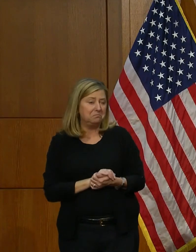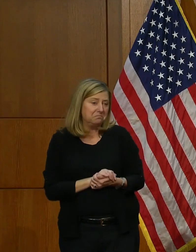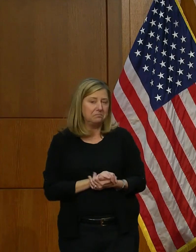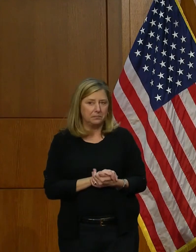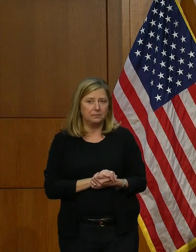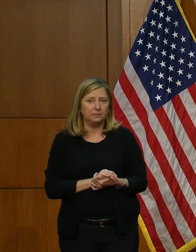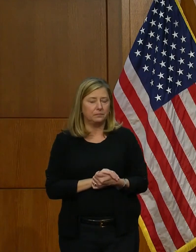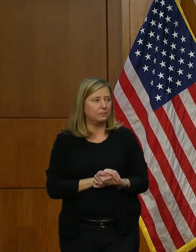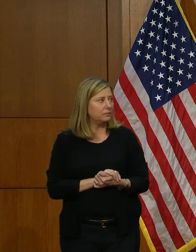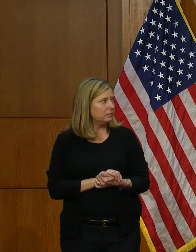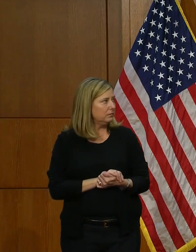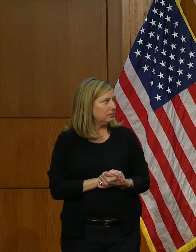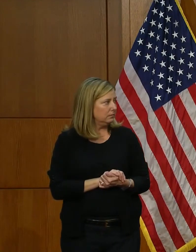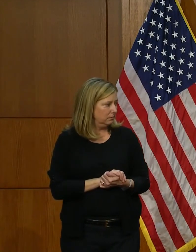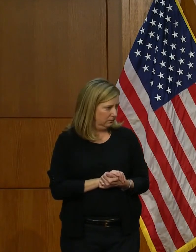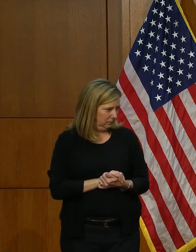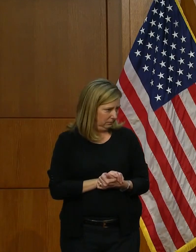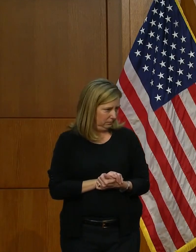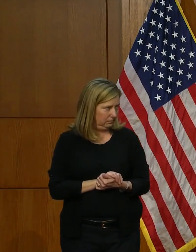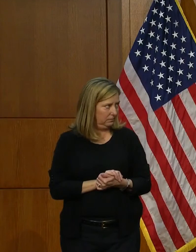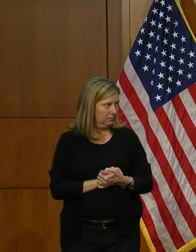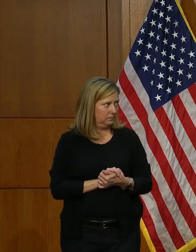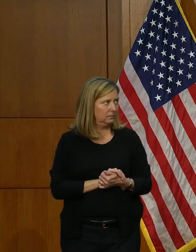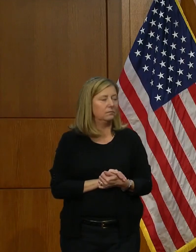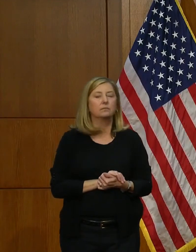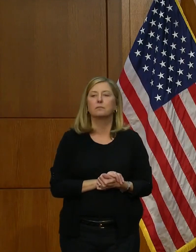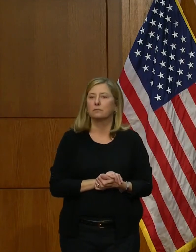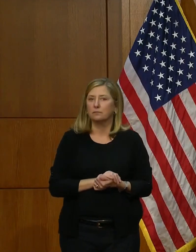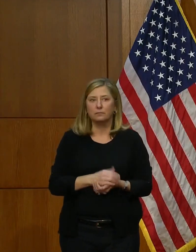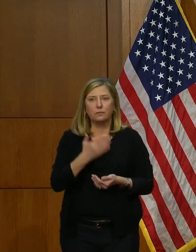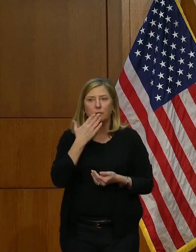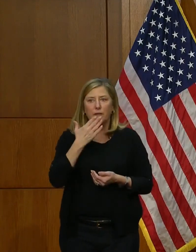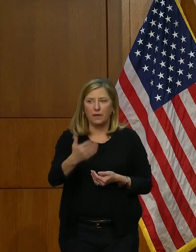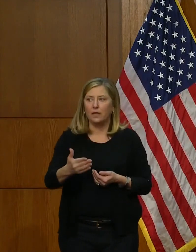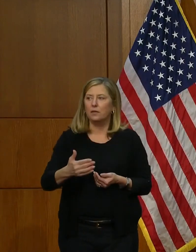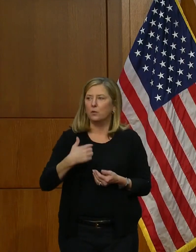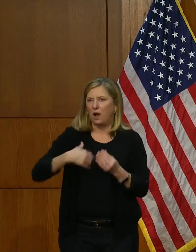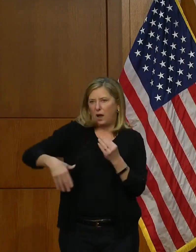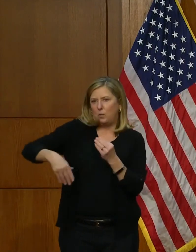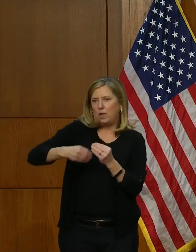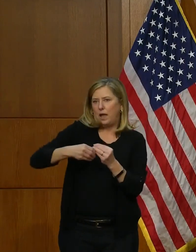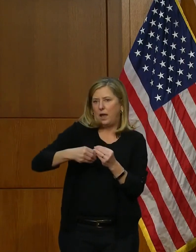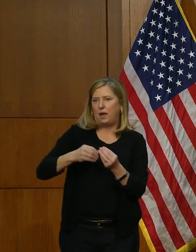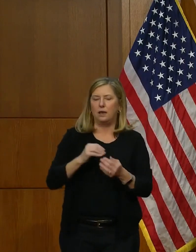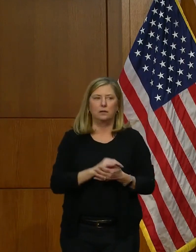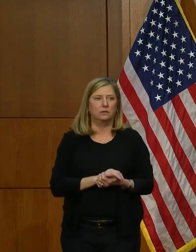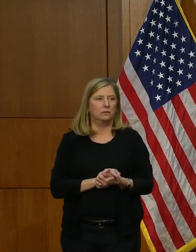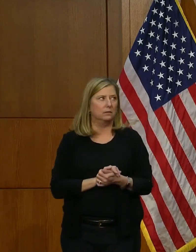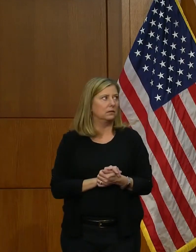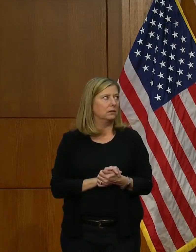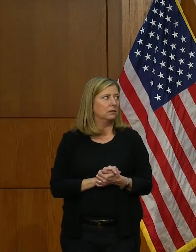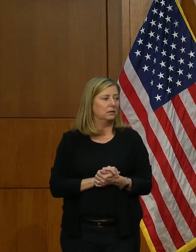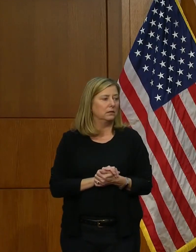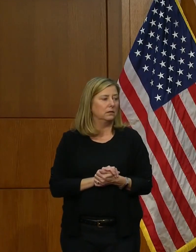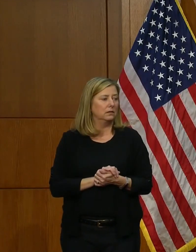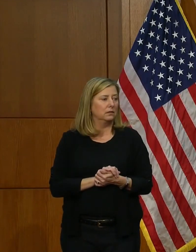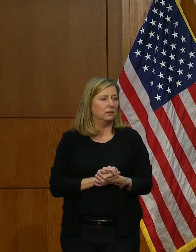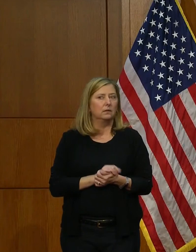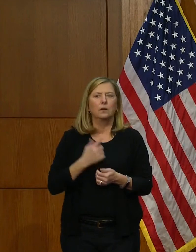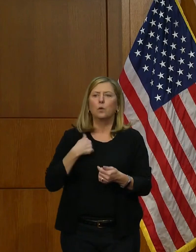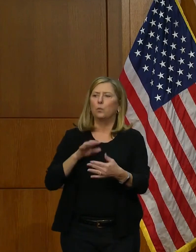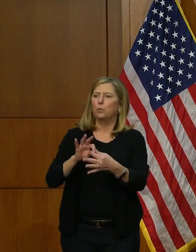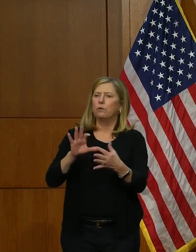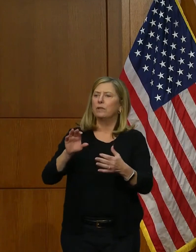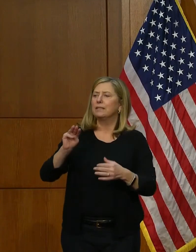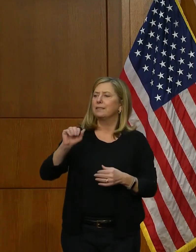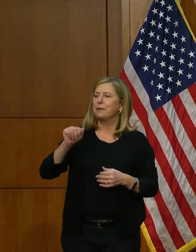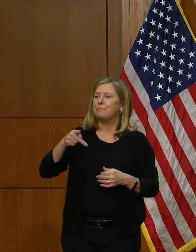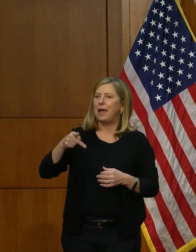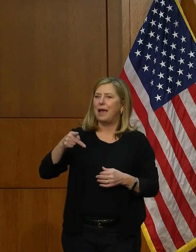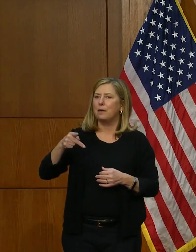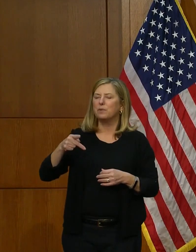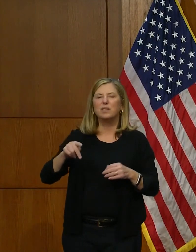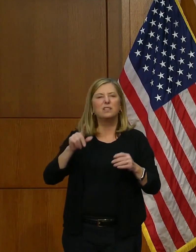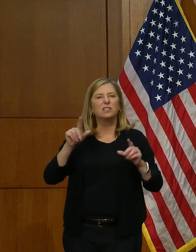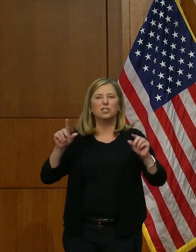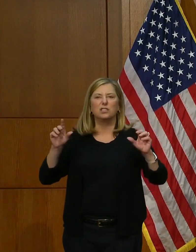LANE. WELL. THANK YOU. I'LL